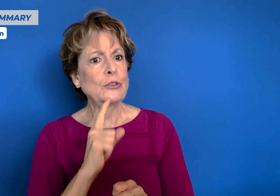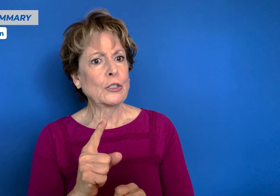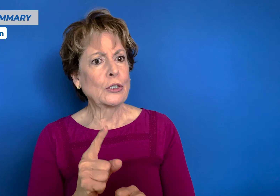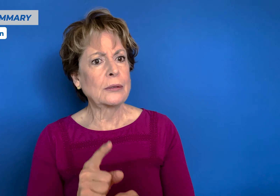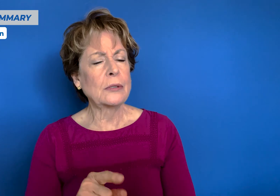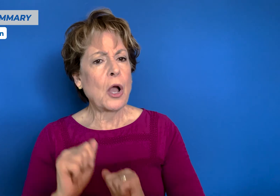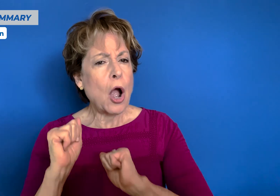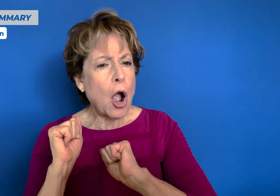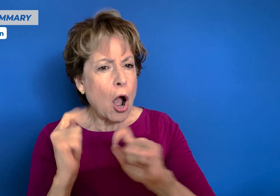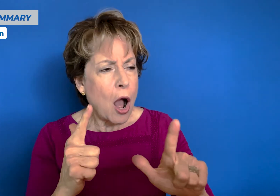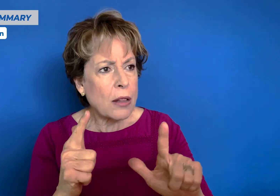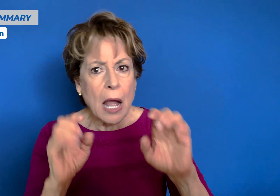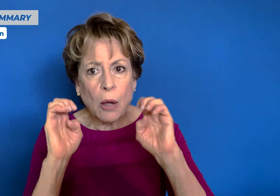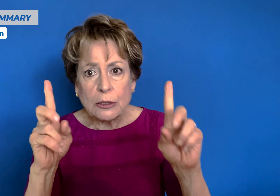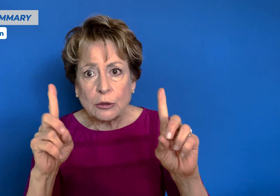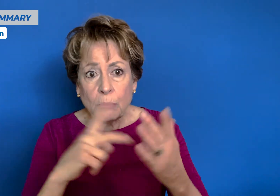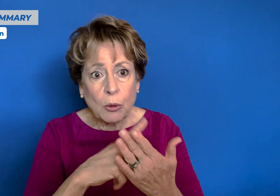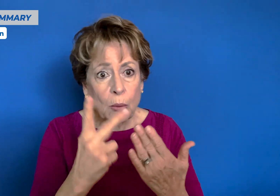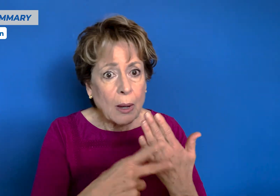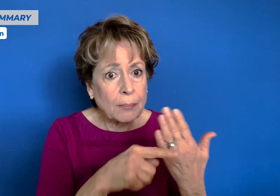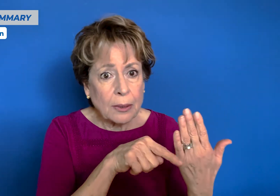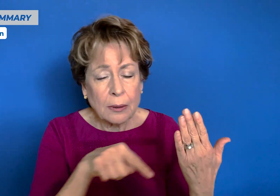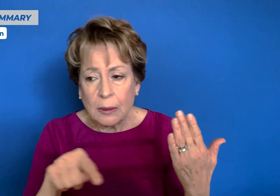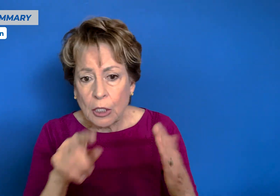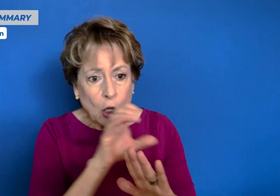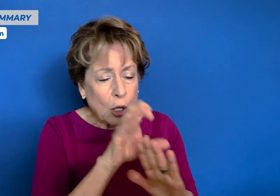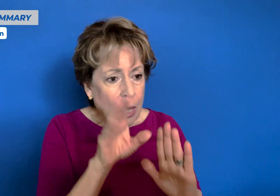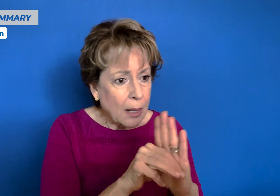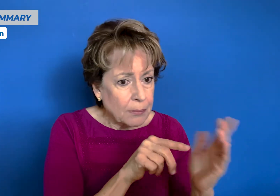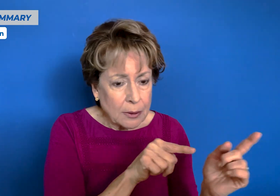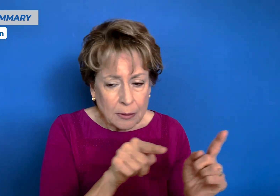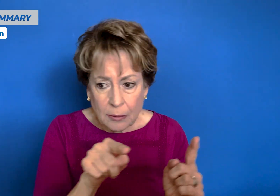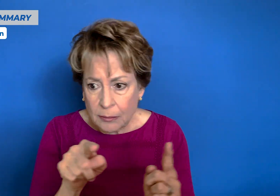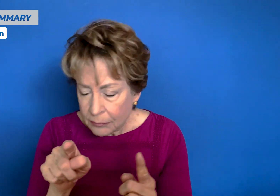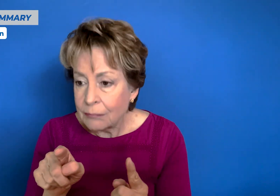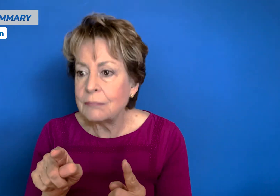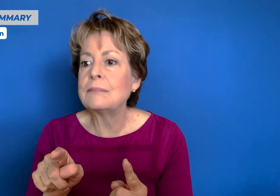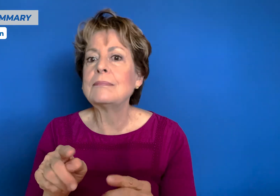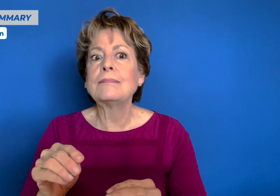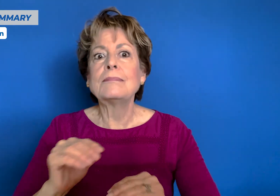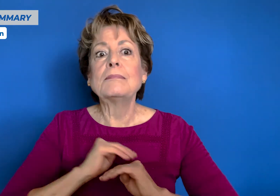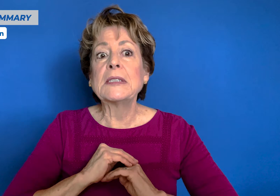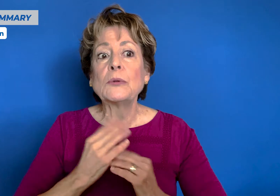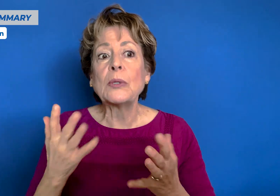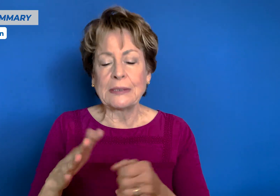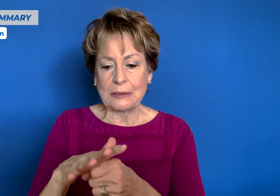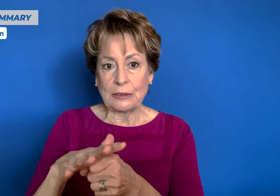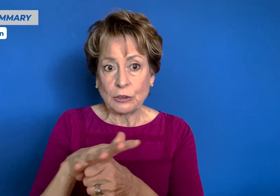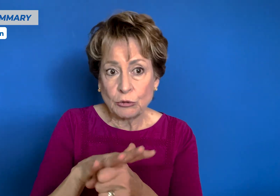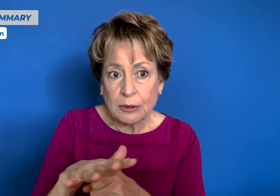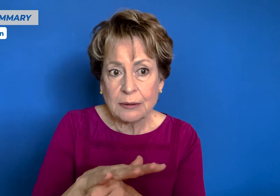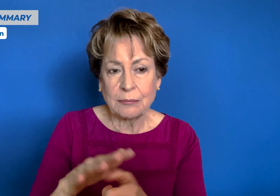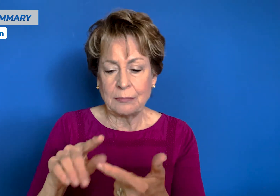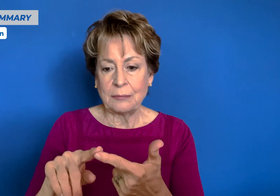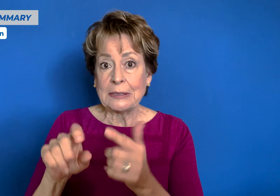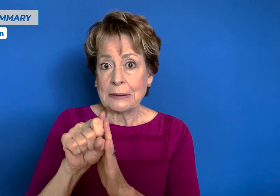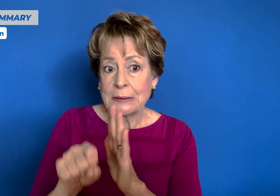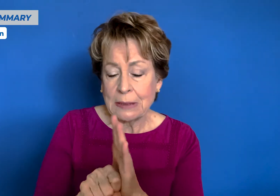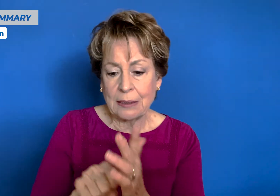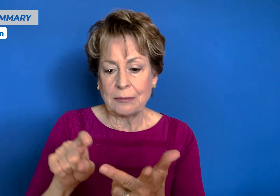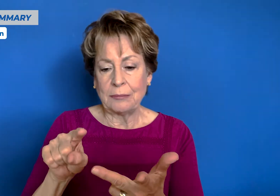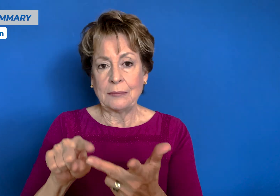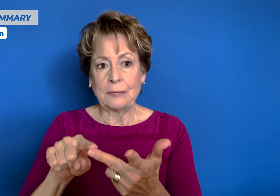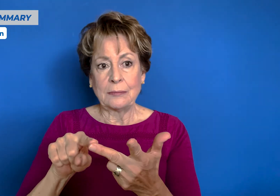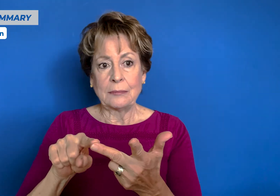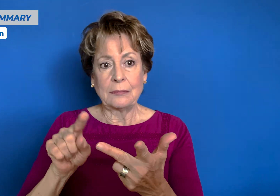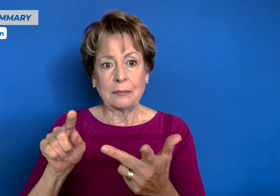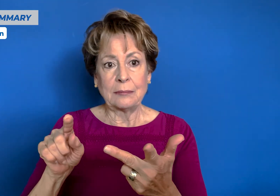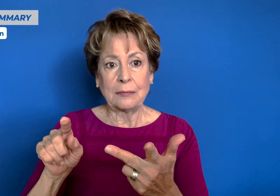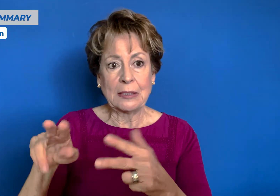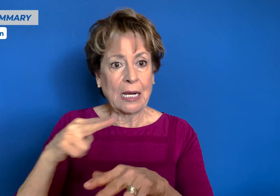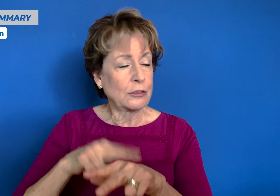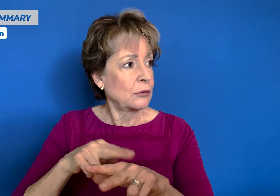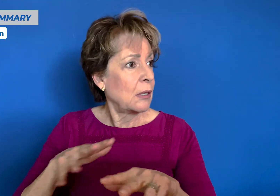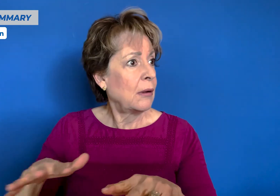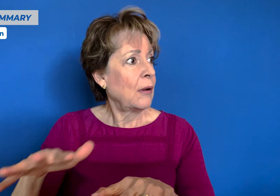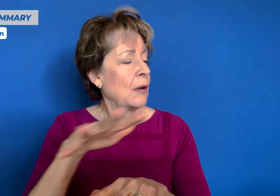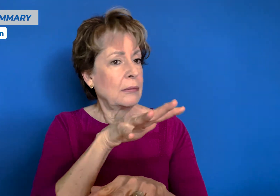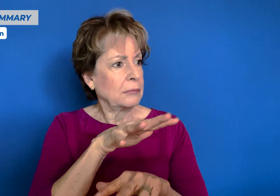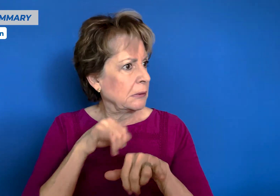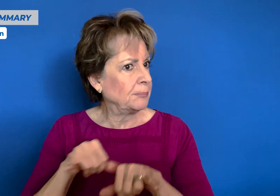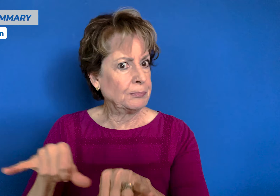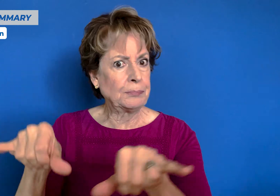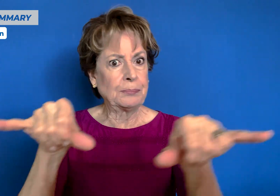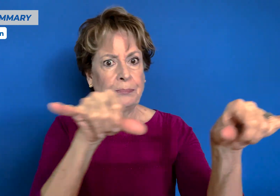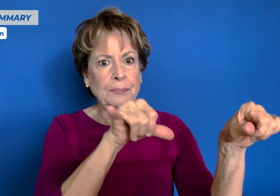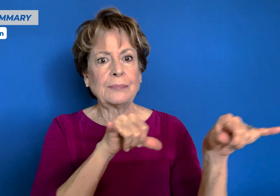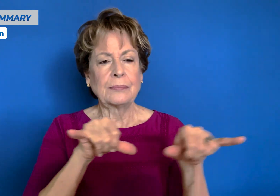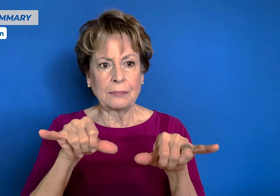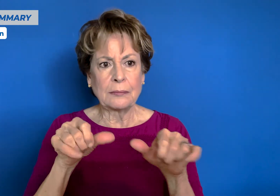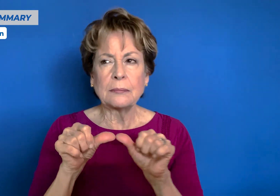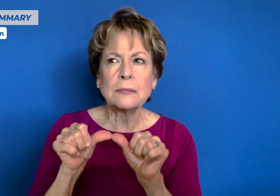Ensure all educational programs/curriculum meet district, state, and national standards consistently